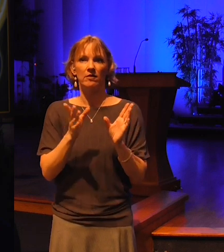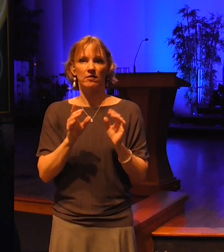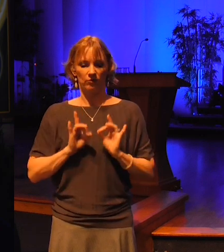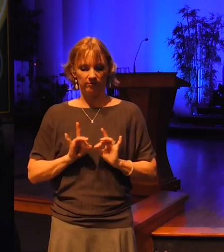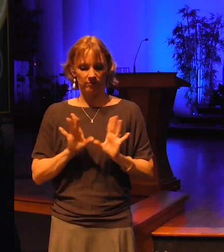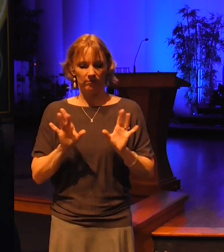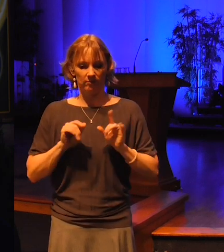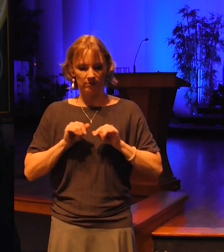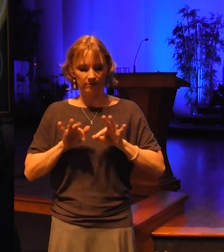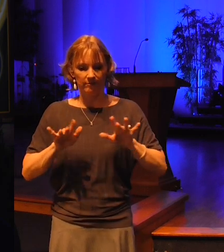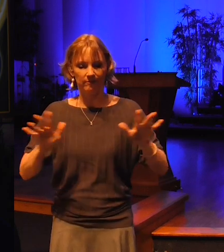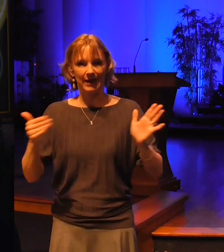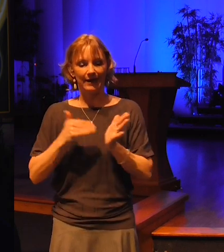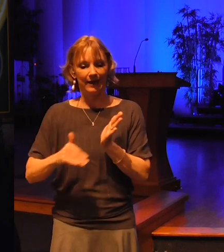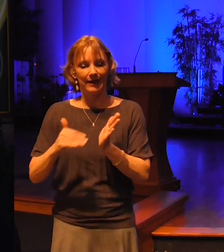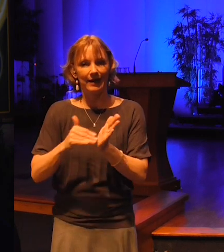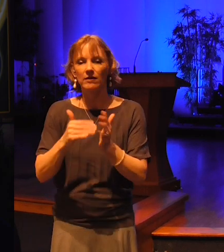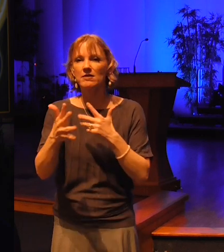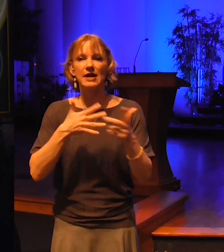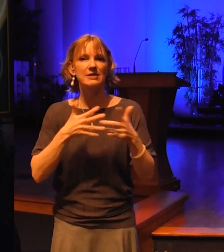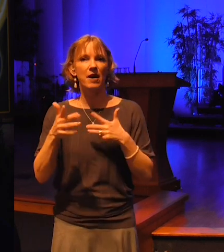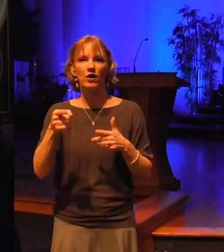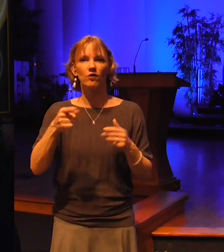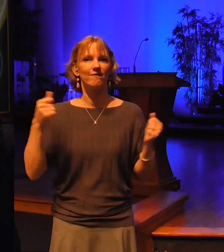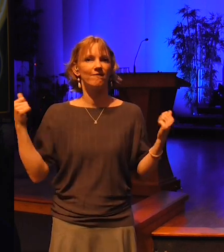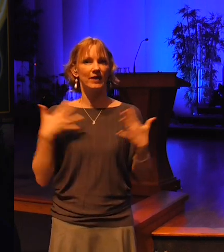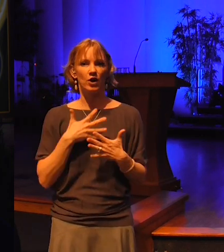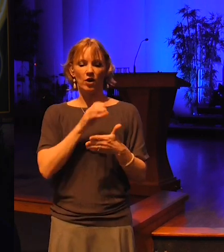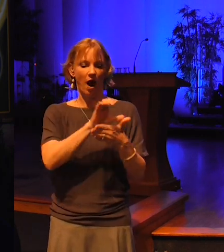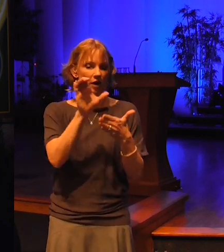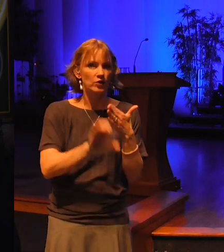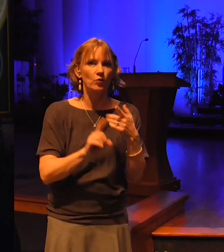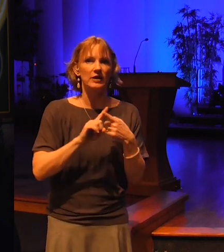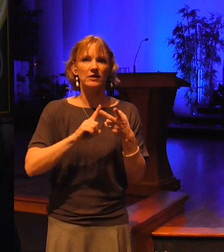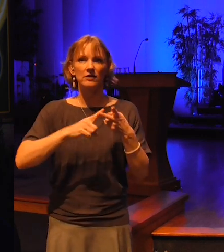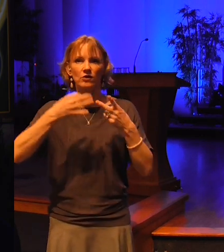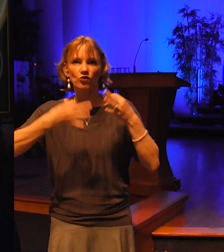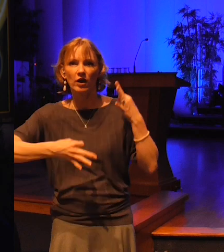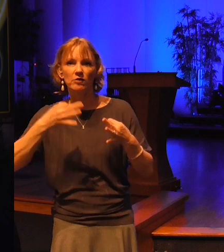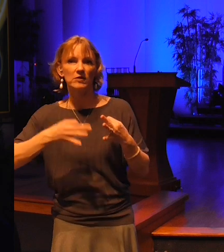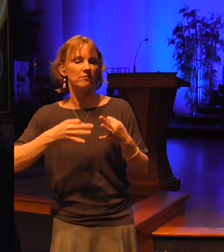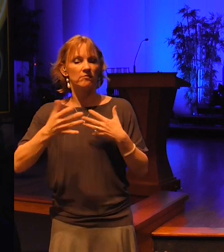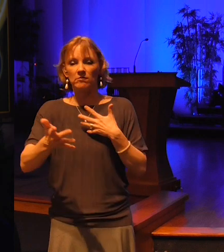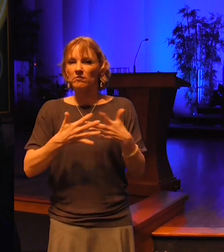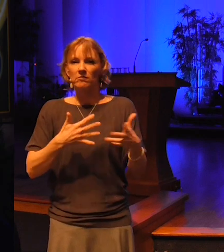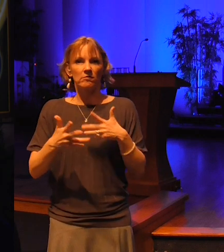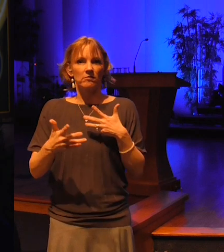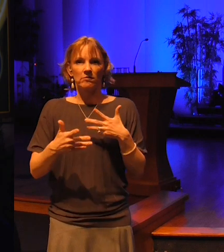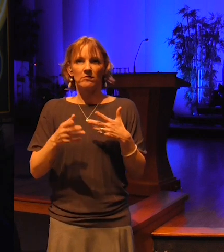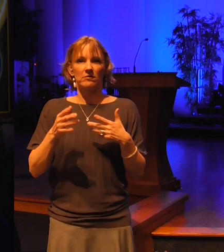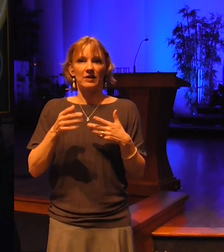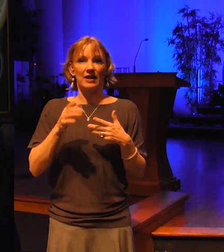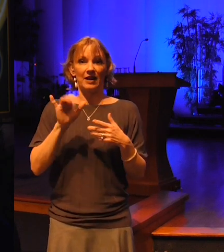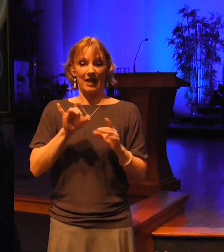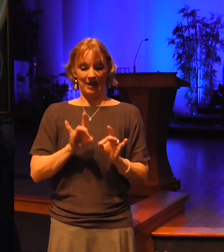what you fear the consequences or the judgment may be and that light will make you proud for before